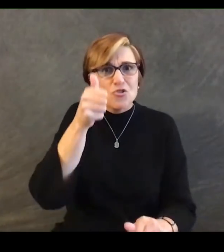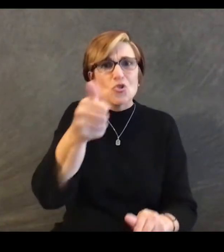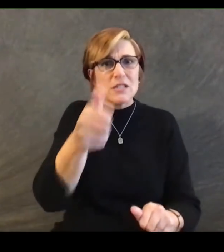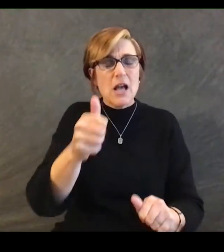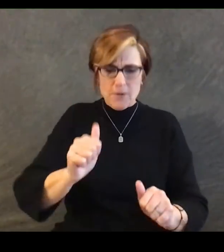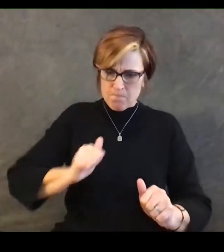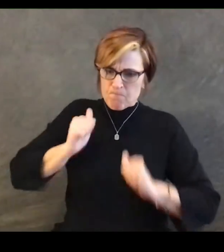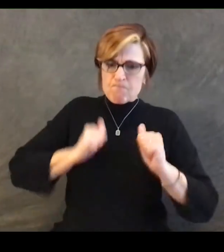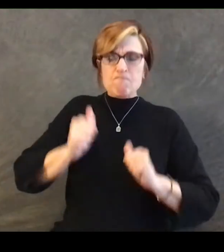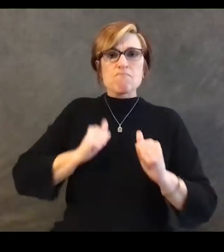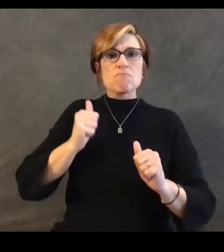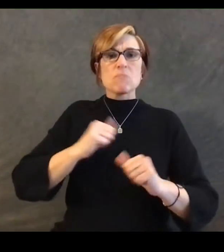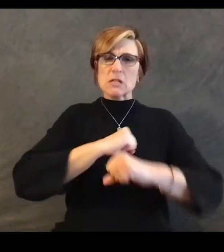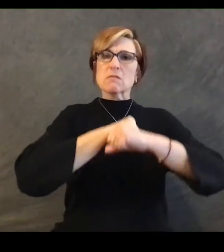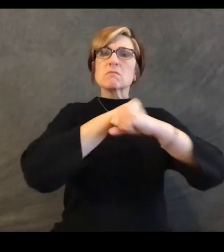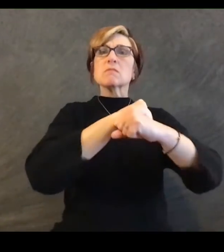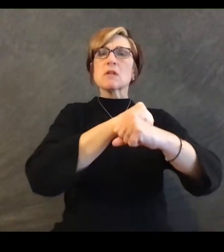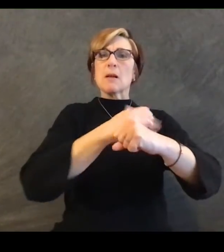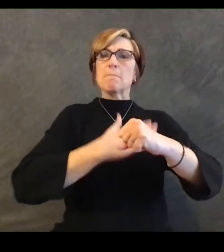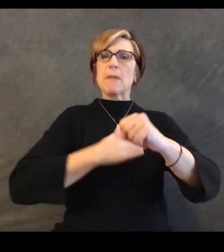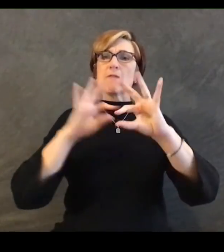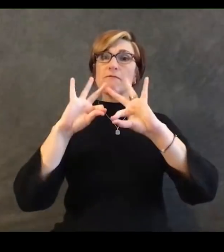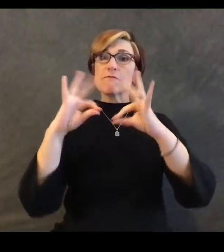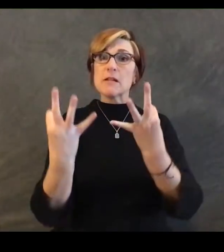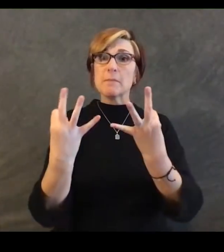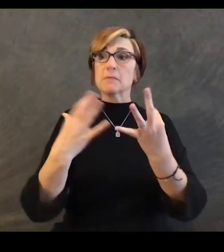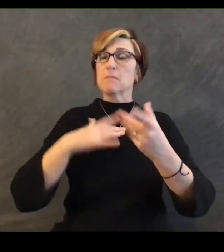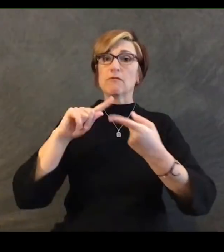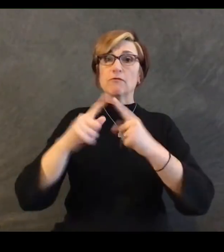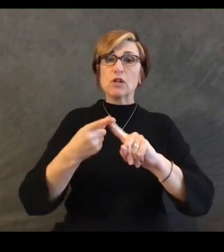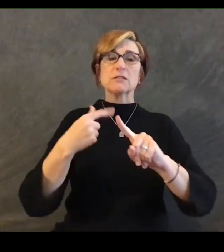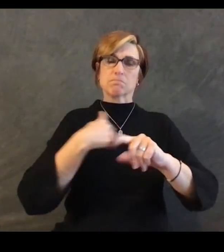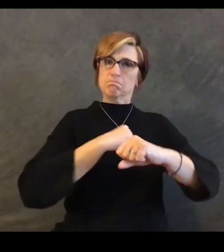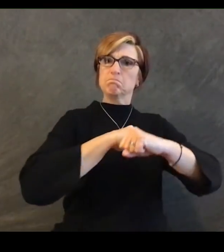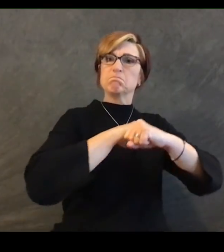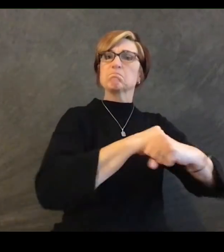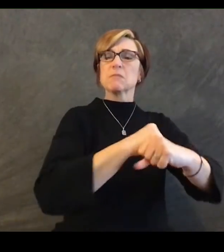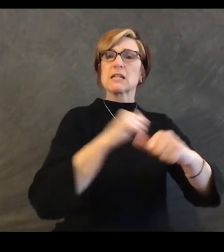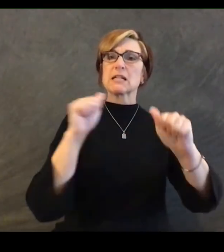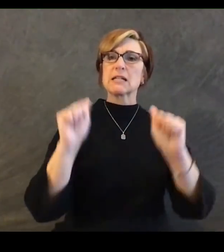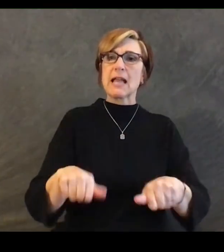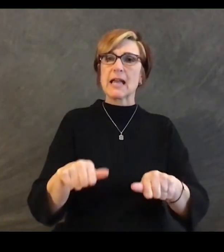that our our health care providers have the resources and our hospitals have the